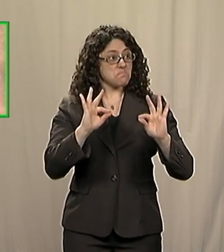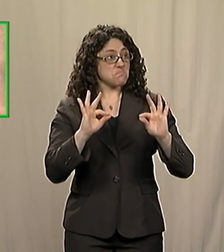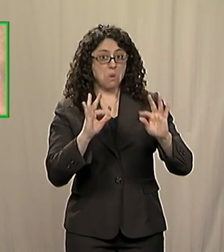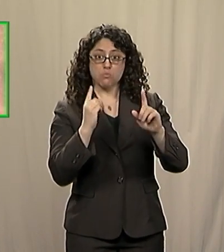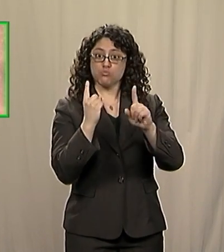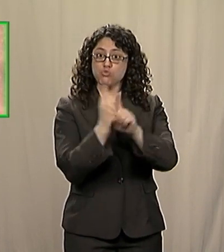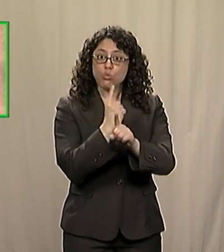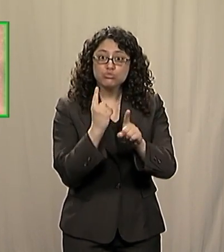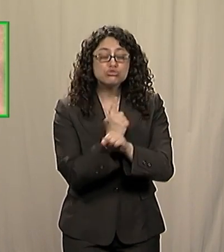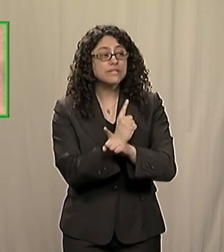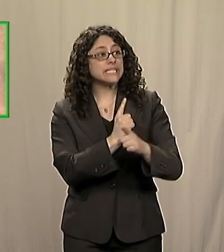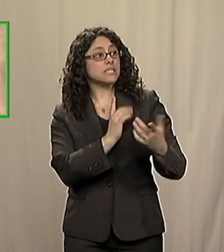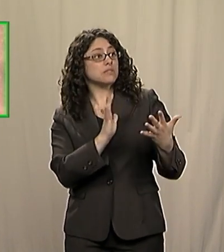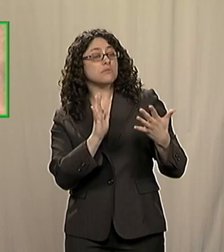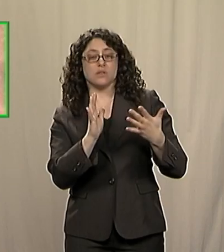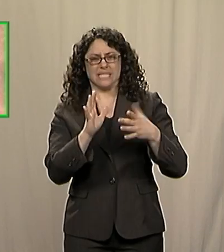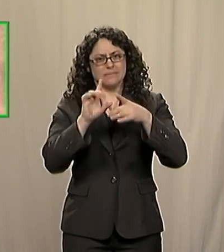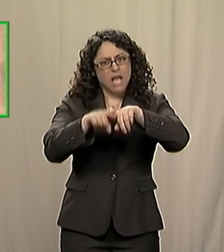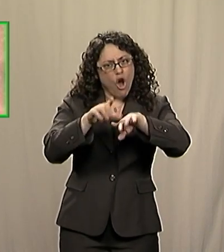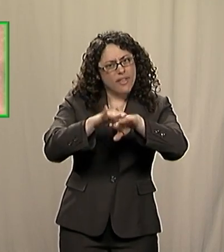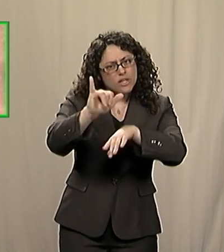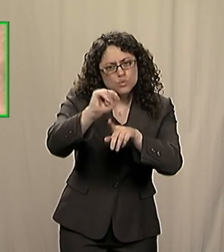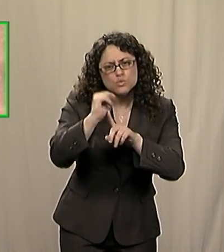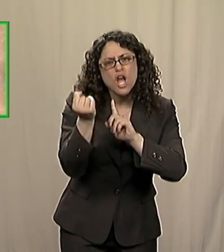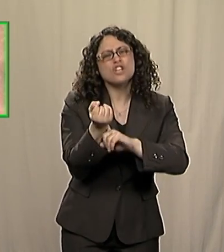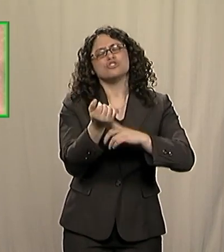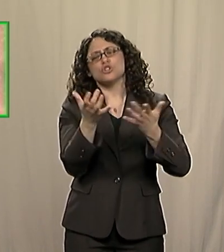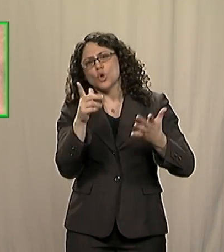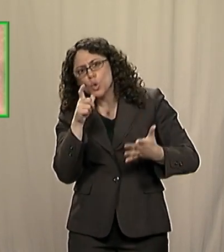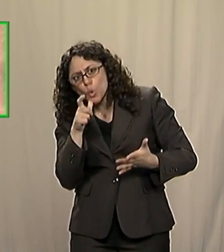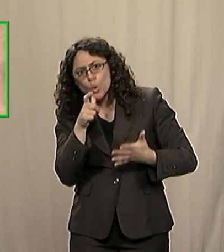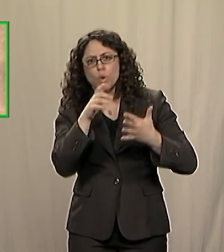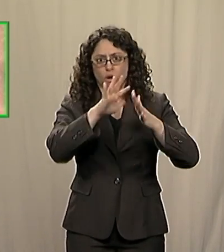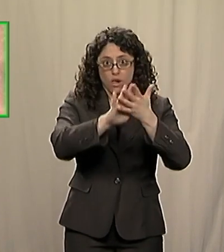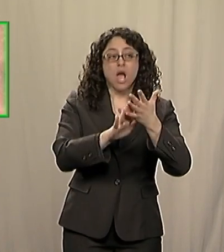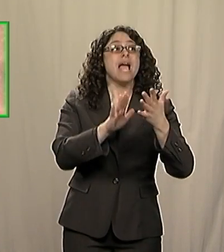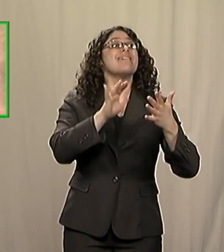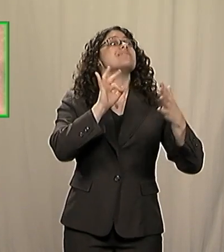then there is a phase of maintenance.